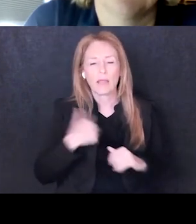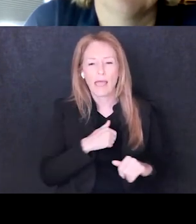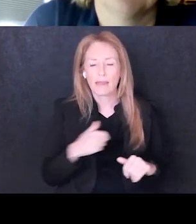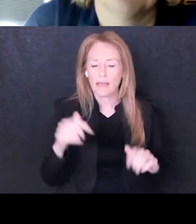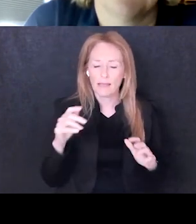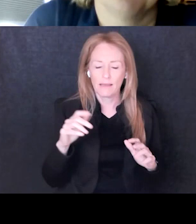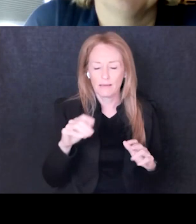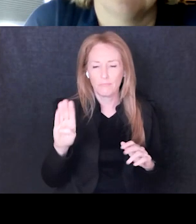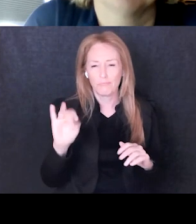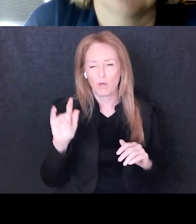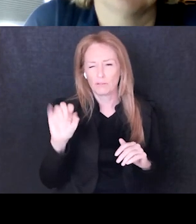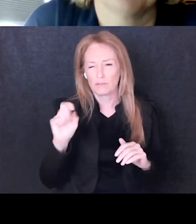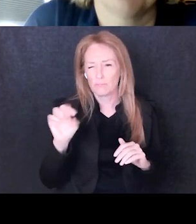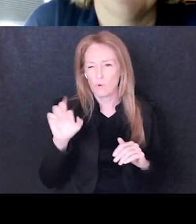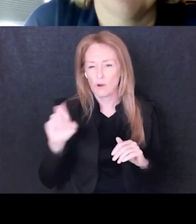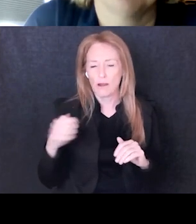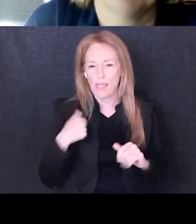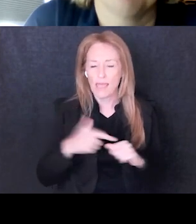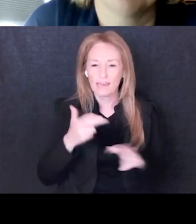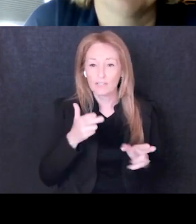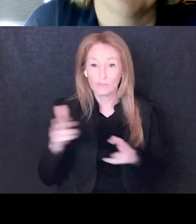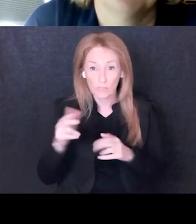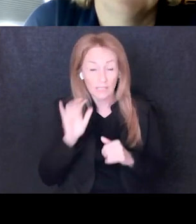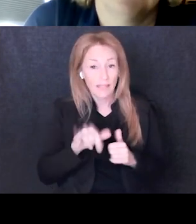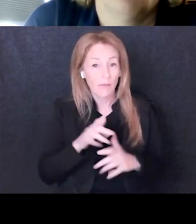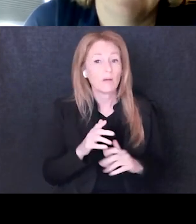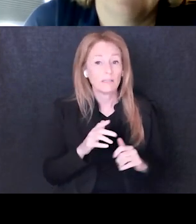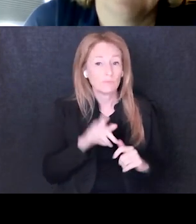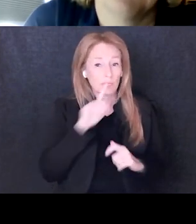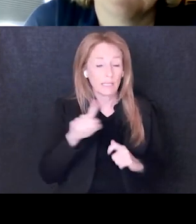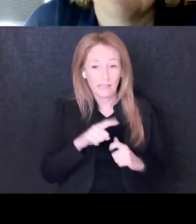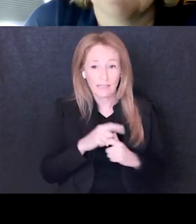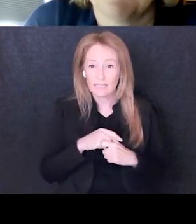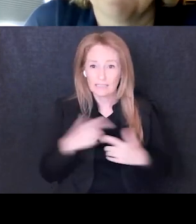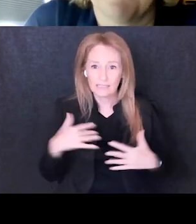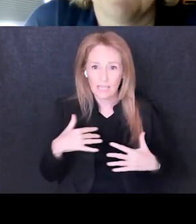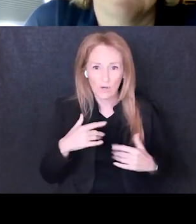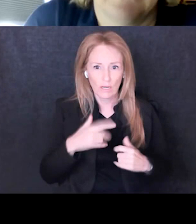DISTRESSED BUT WE HAD AN AMBASSADOR THAT WAS ABLE TO PROMOTE